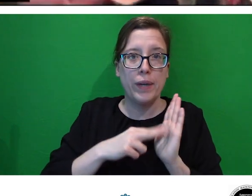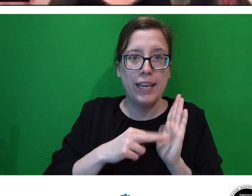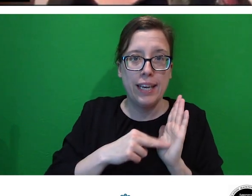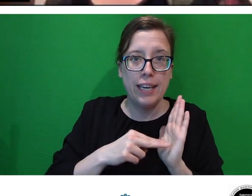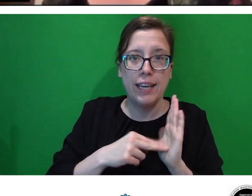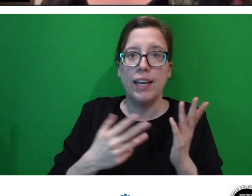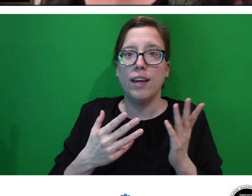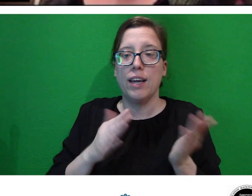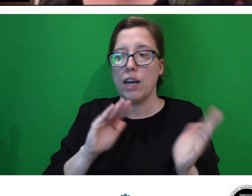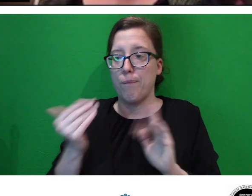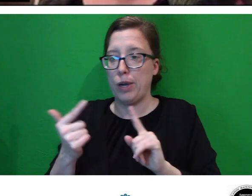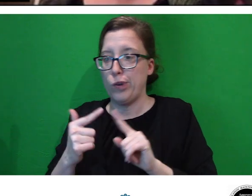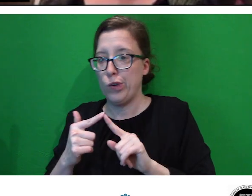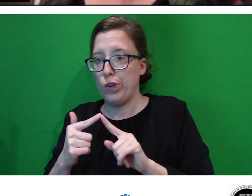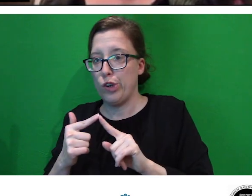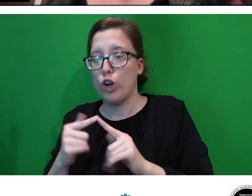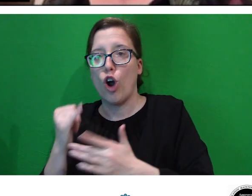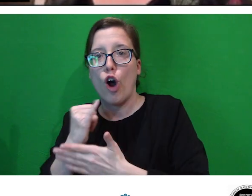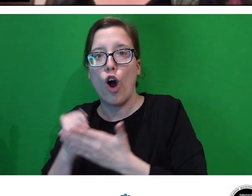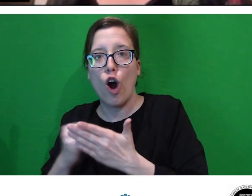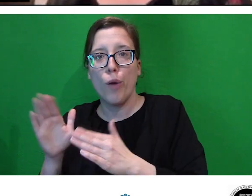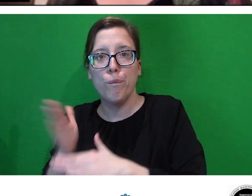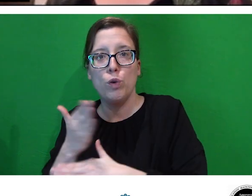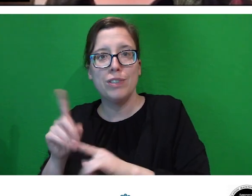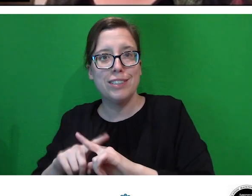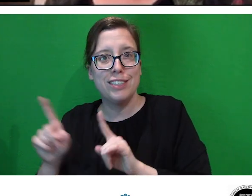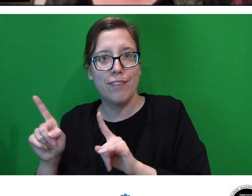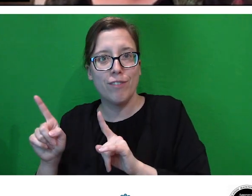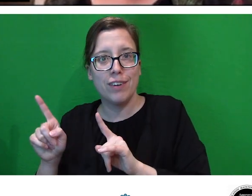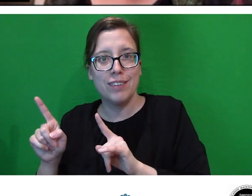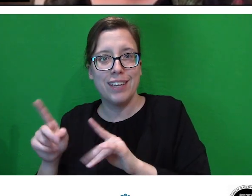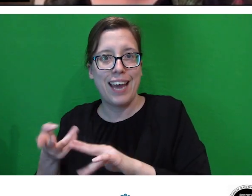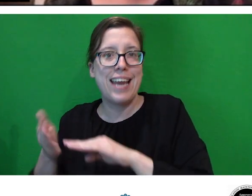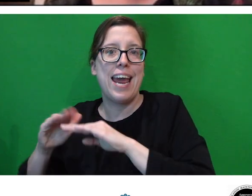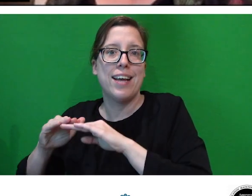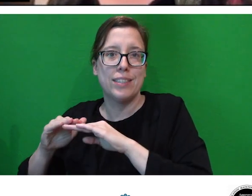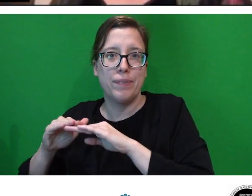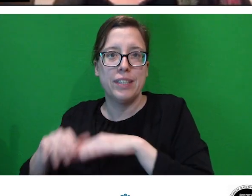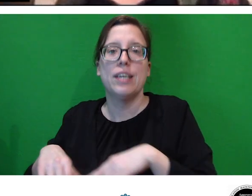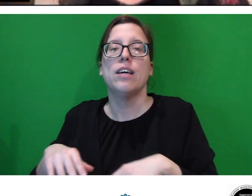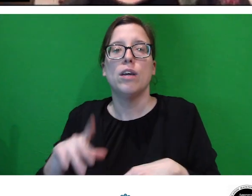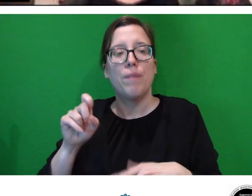Which enhancements will we use in emergent reading?